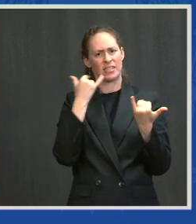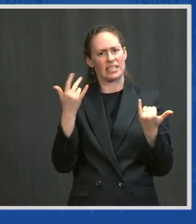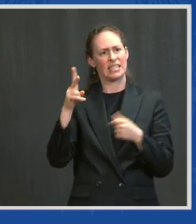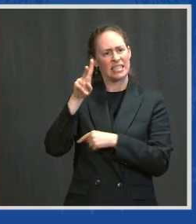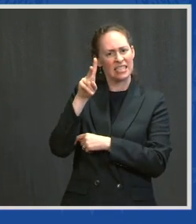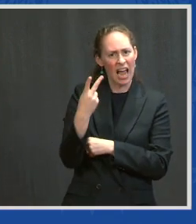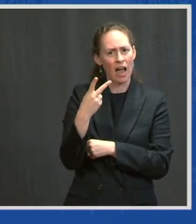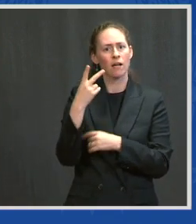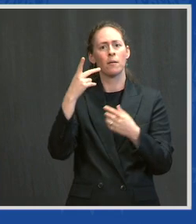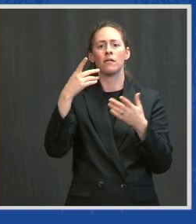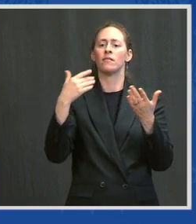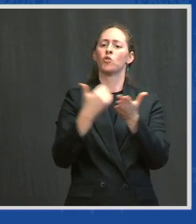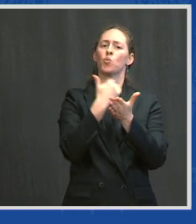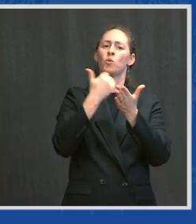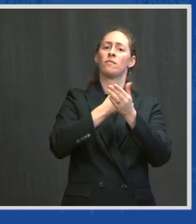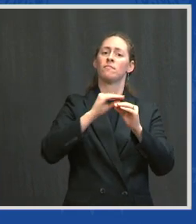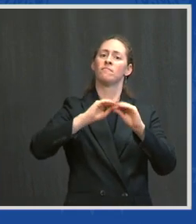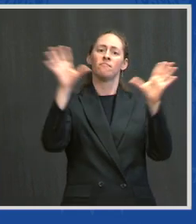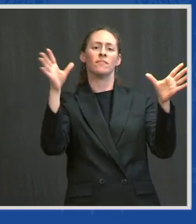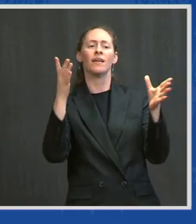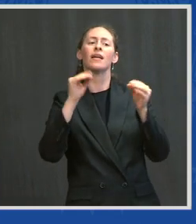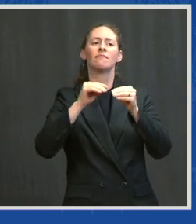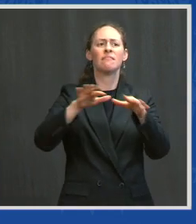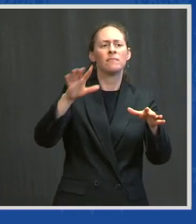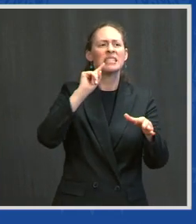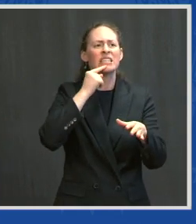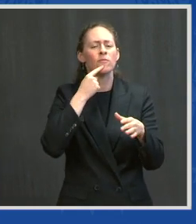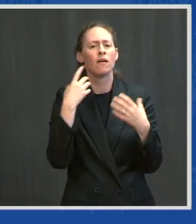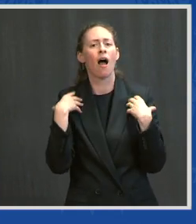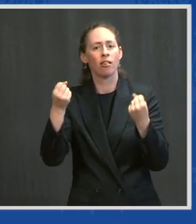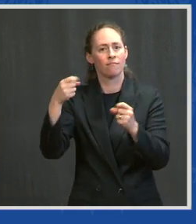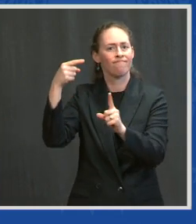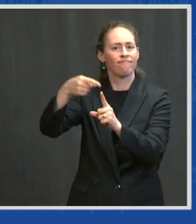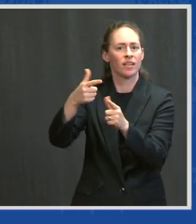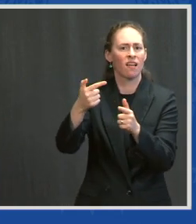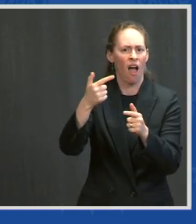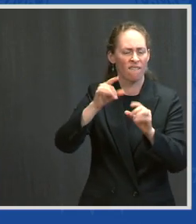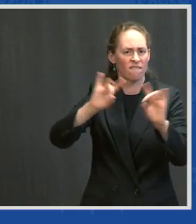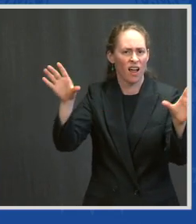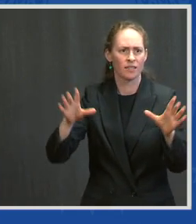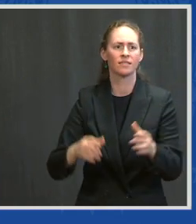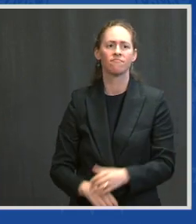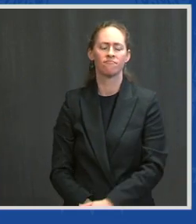which we passed in the first 100 days of my administration, is providing much-needed, historic relief